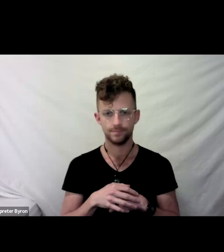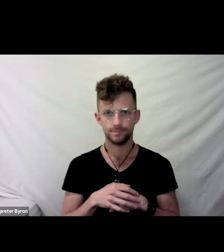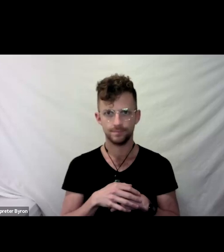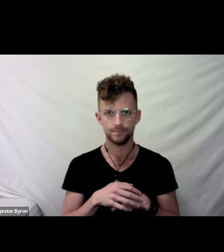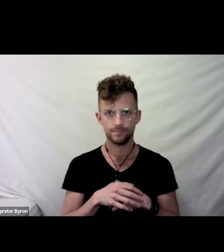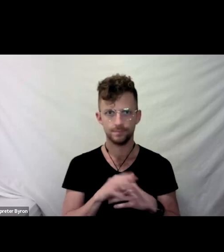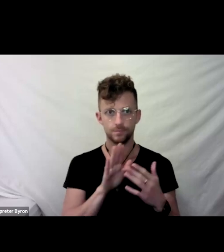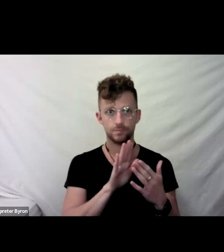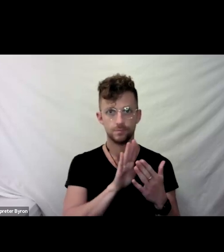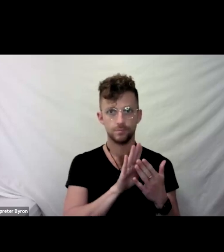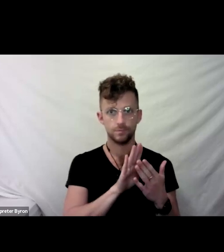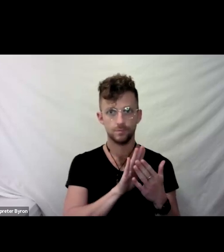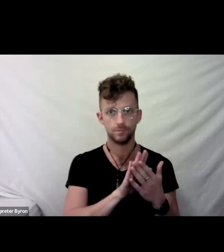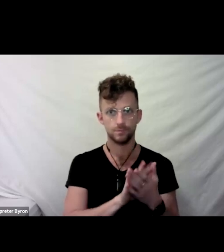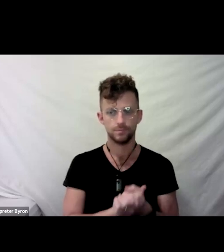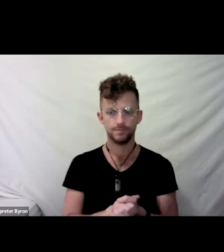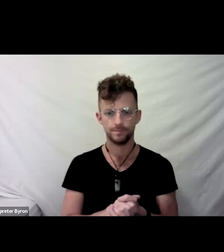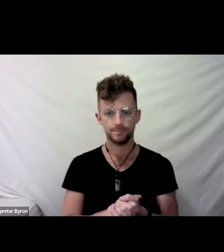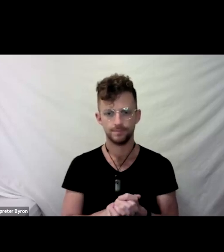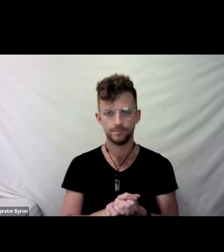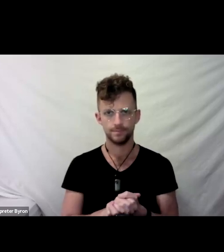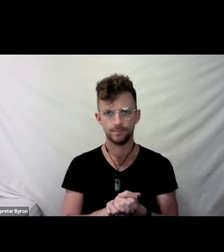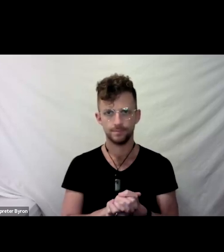Te mauri o te Kaupapa ka whakamoea.